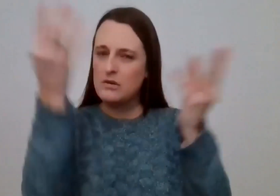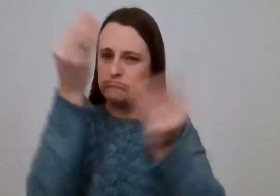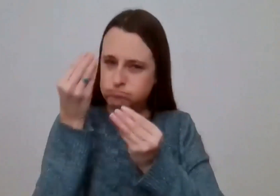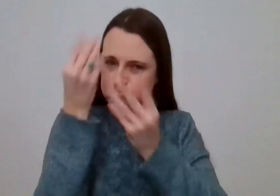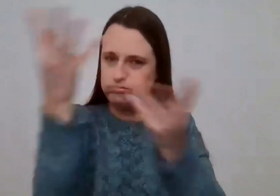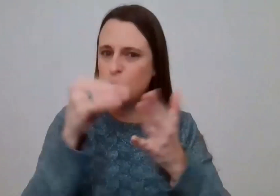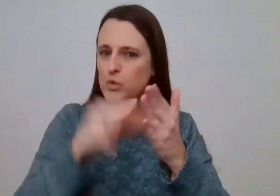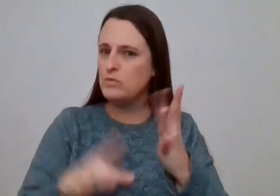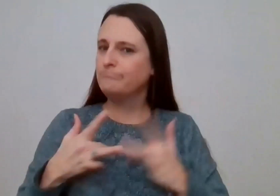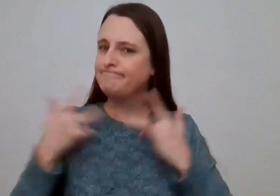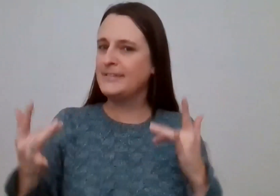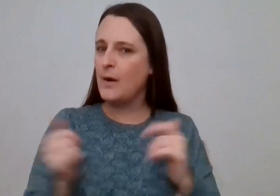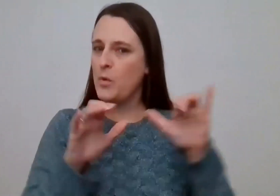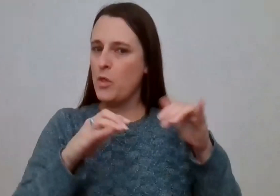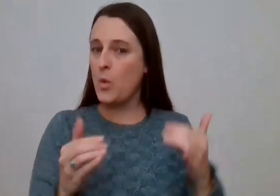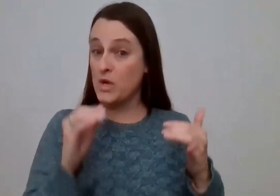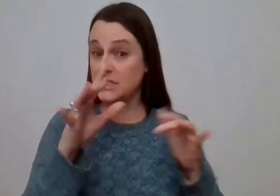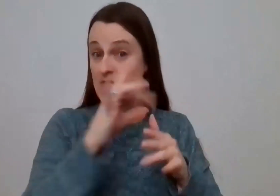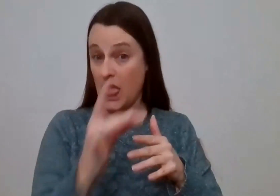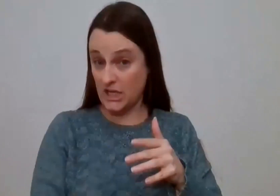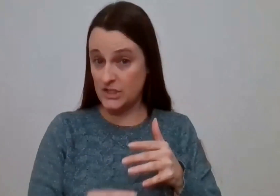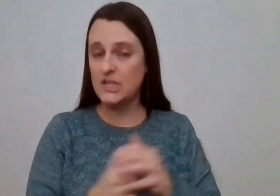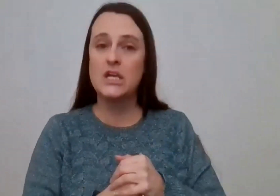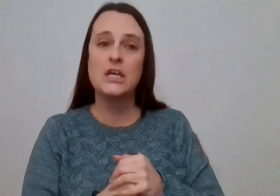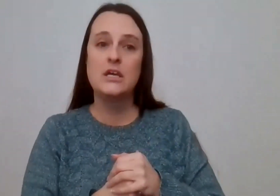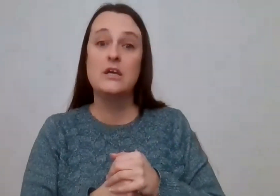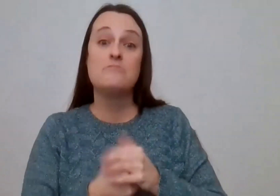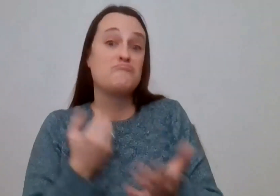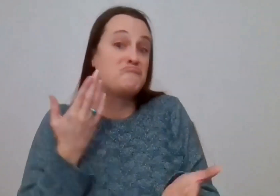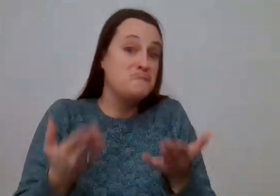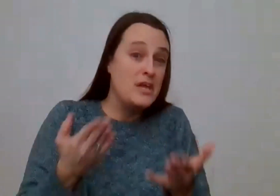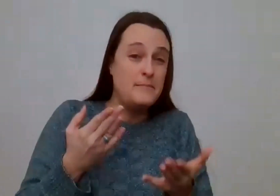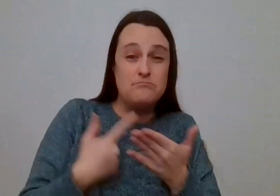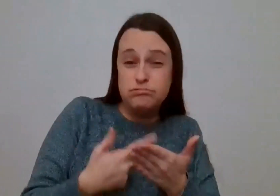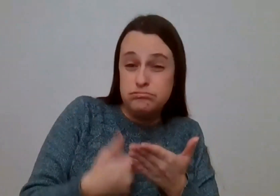in regards to course selections and so that could have been a review of graduation requirements that